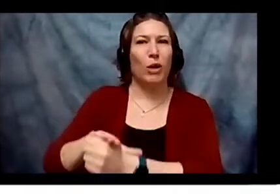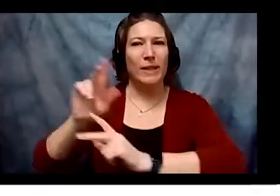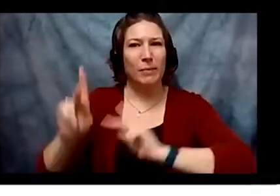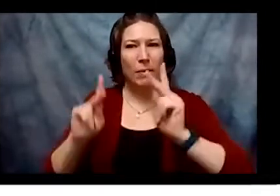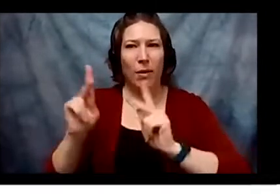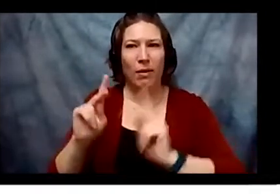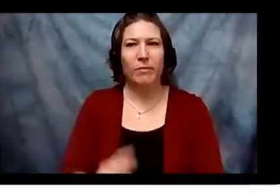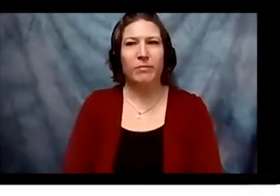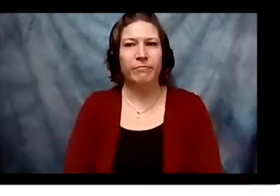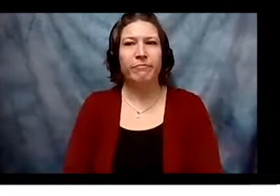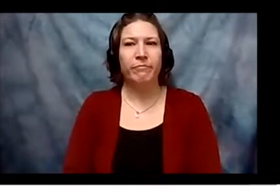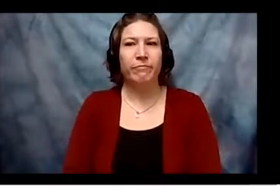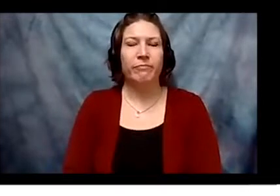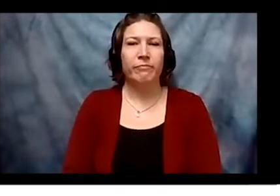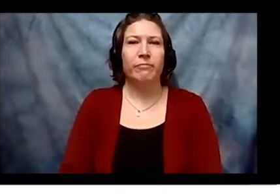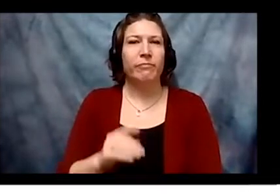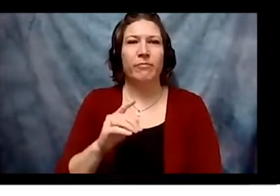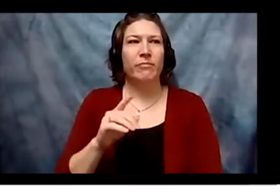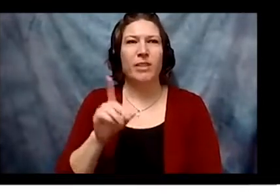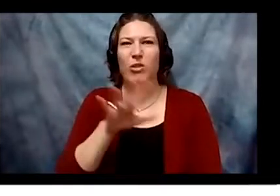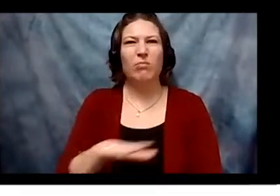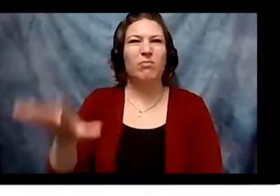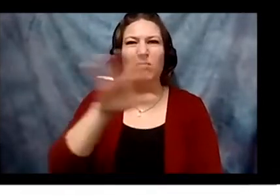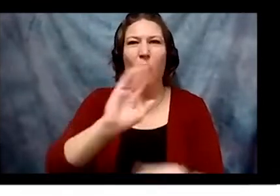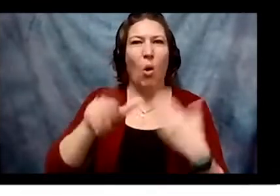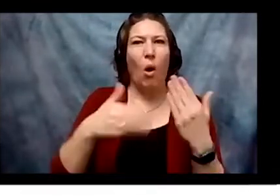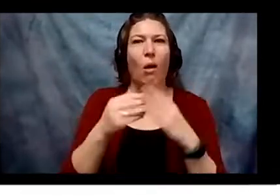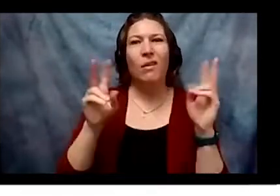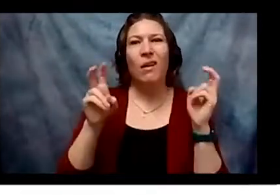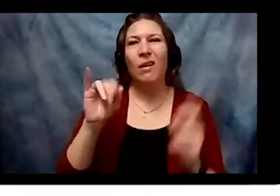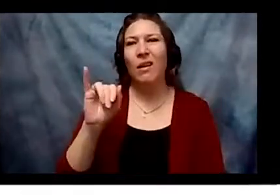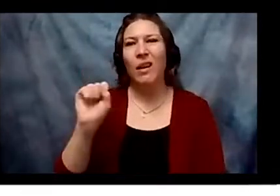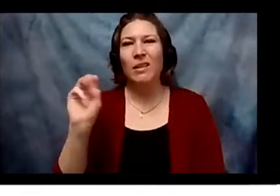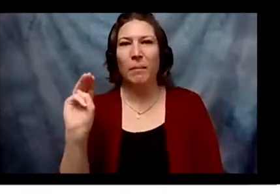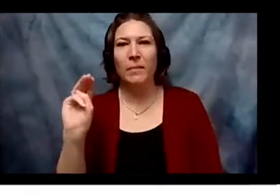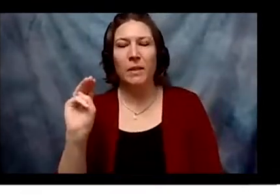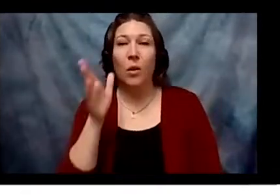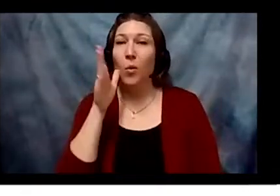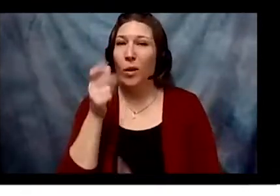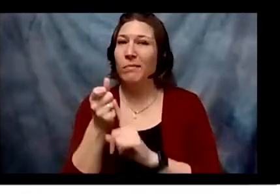across all the -isms. And we'll talk about that more at